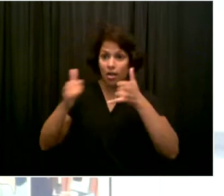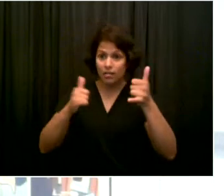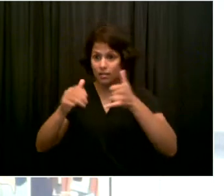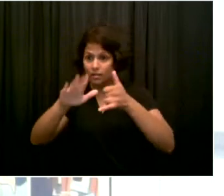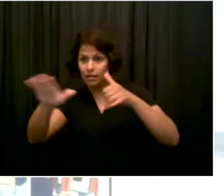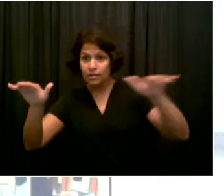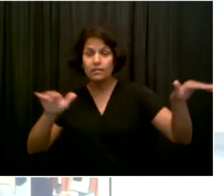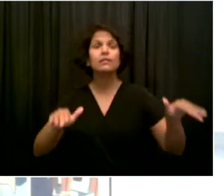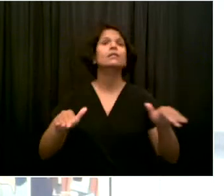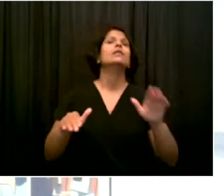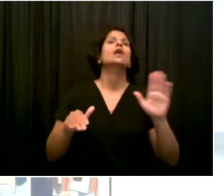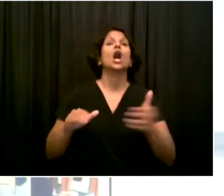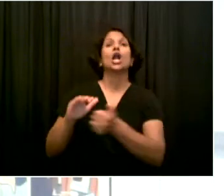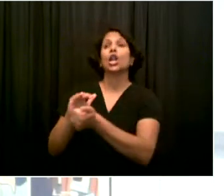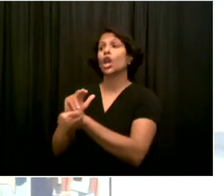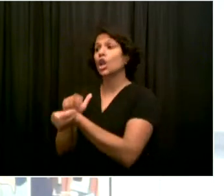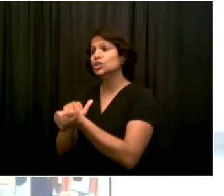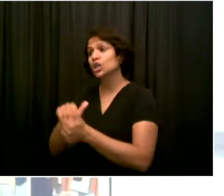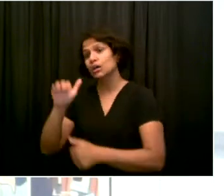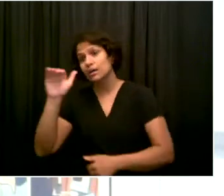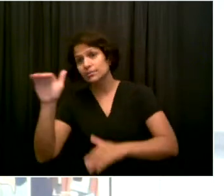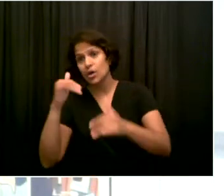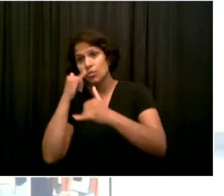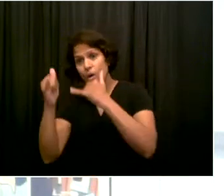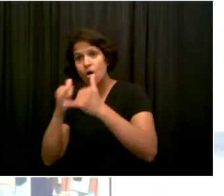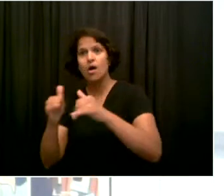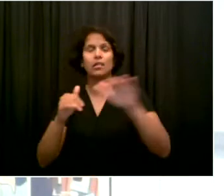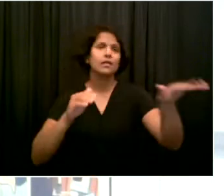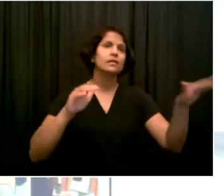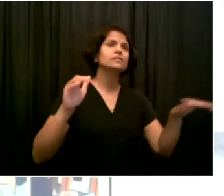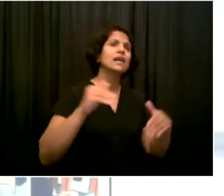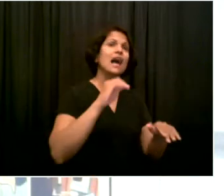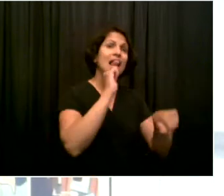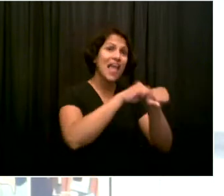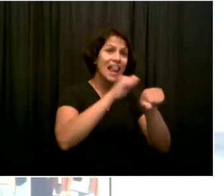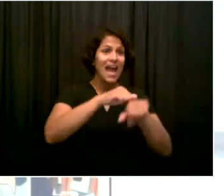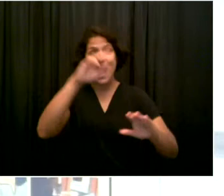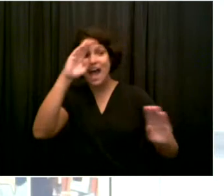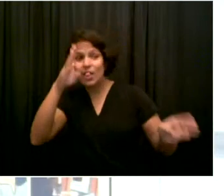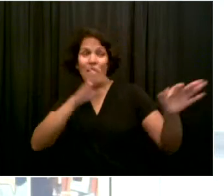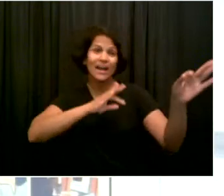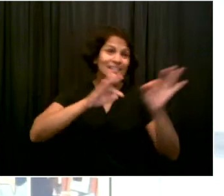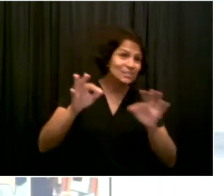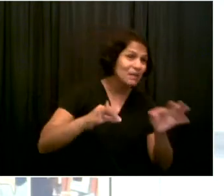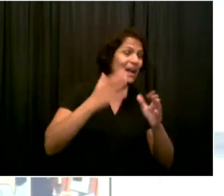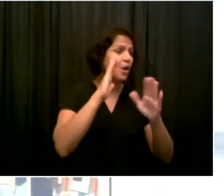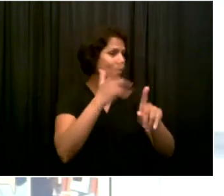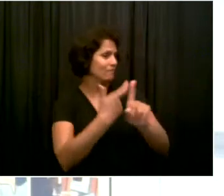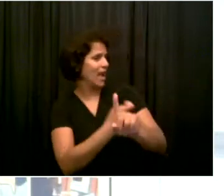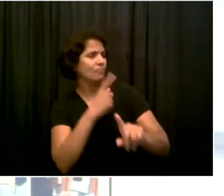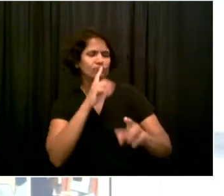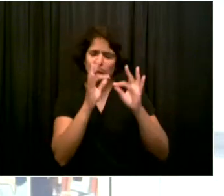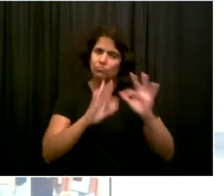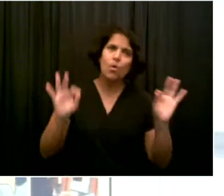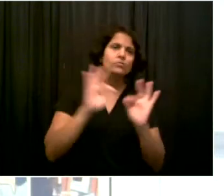THIS INVOLVES CANVASSING AS LWEL AS HOPNE CALLS FROM NURSES TO